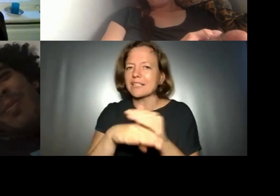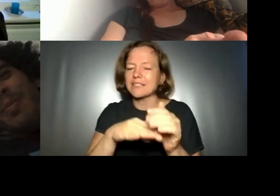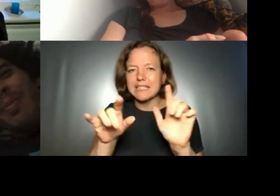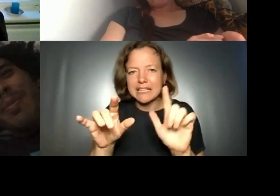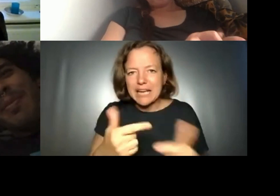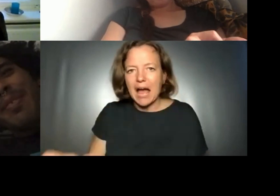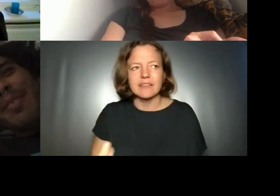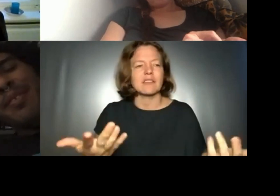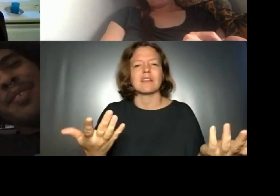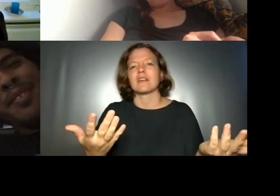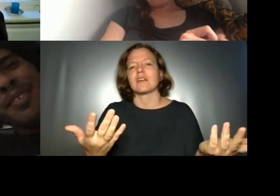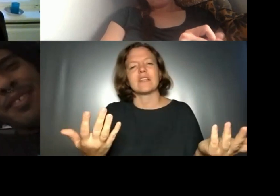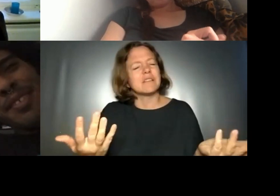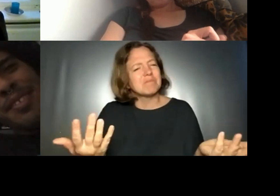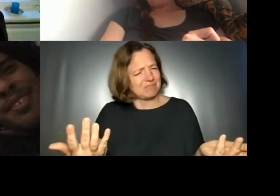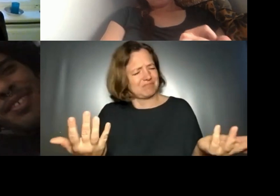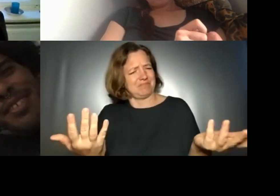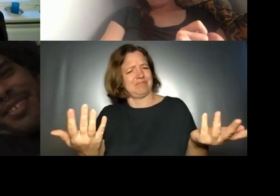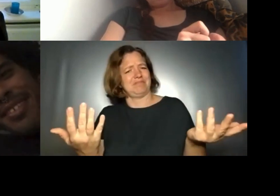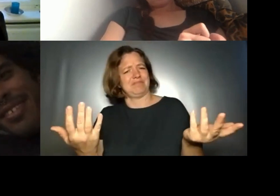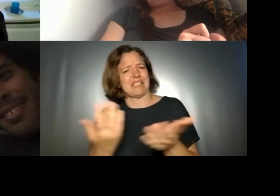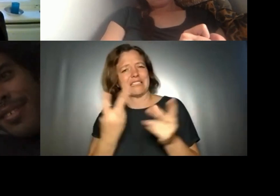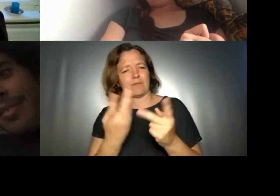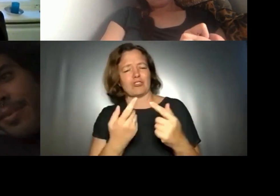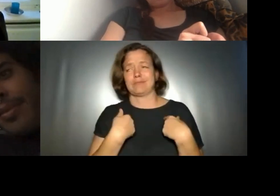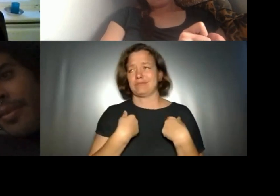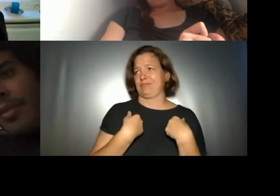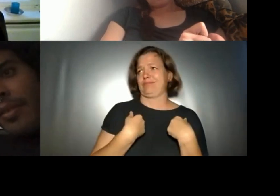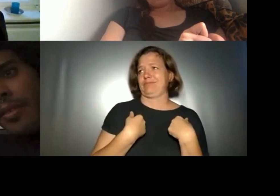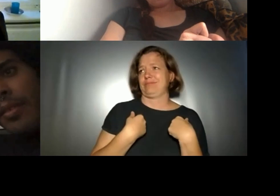Nina Mühlemann: And I can see why people would not respond to that.